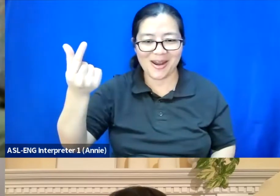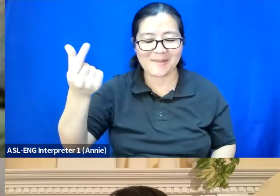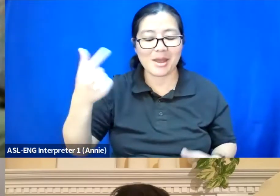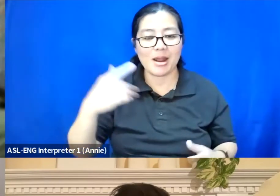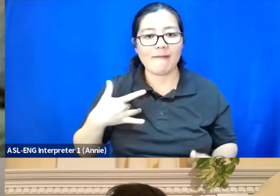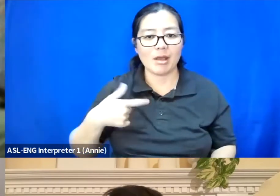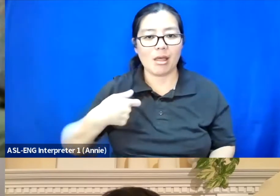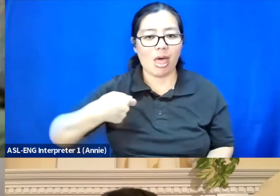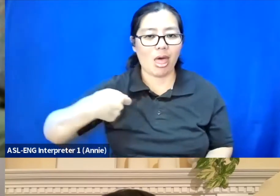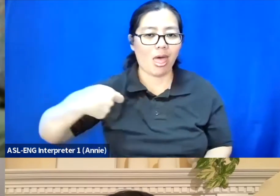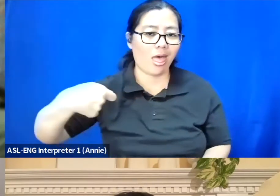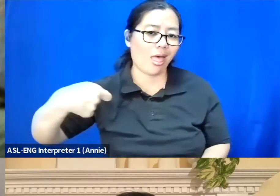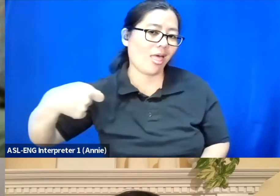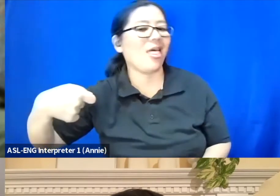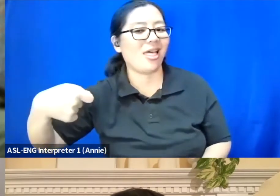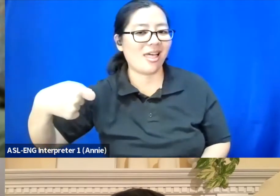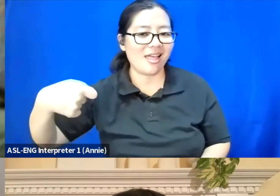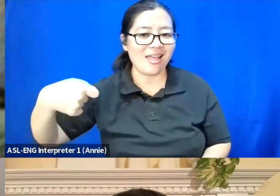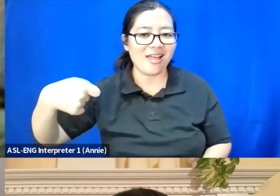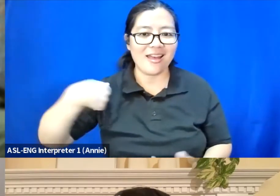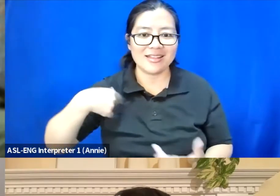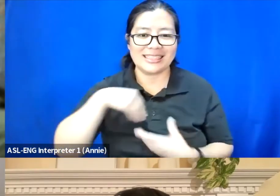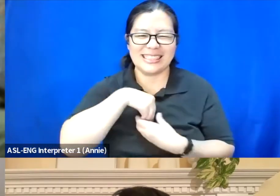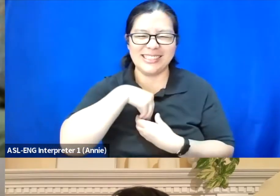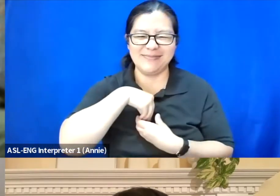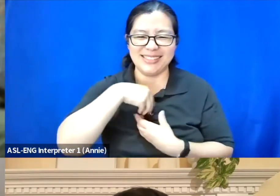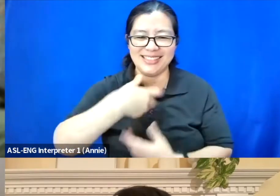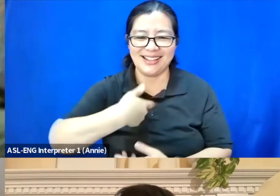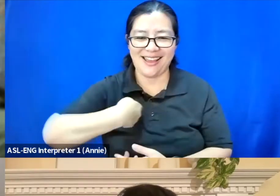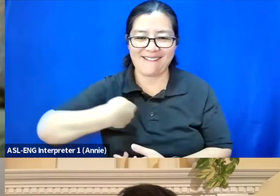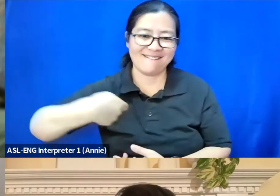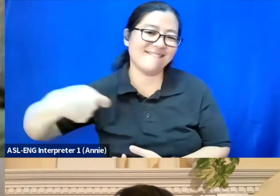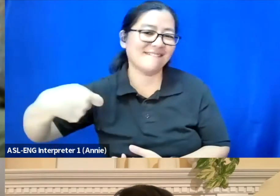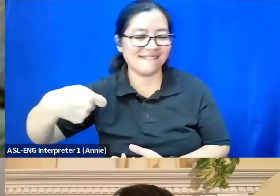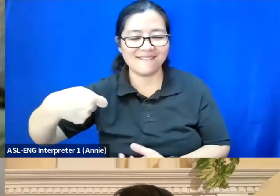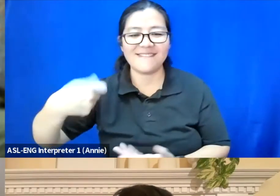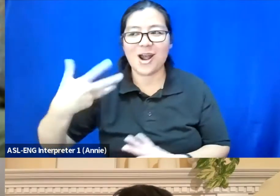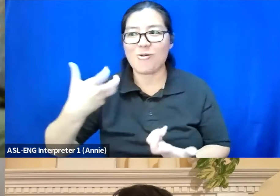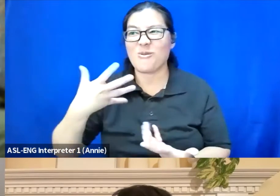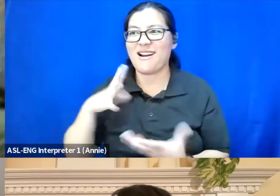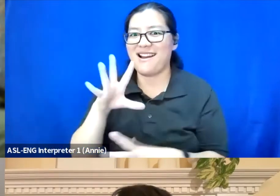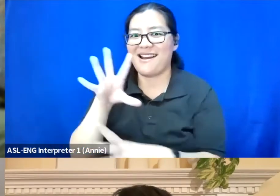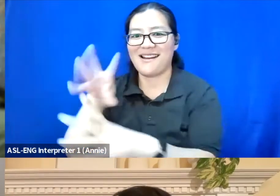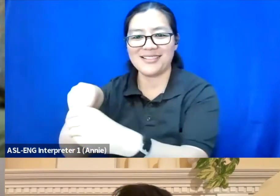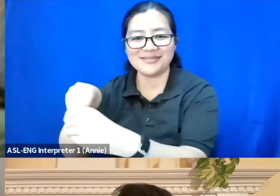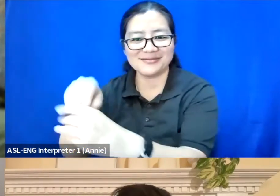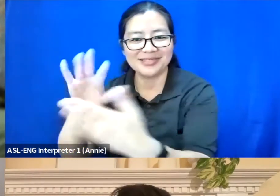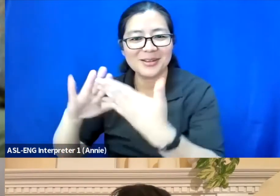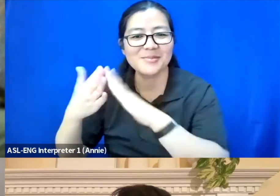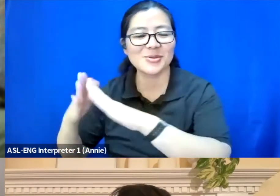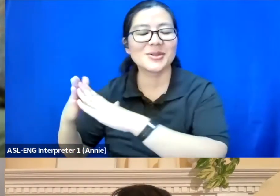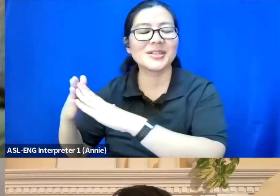Yeah. I think -- what I'm -- what I lacked most direly